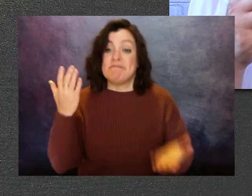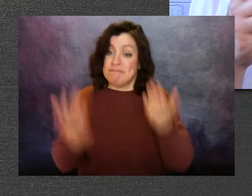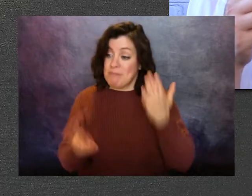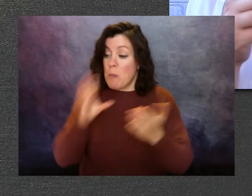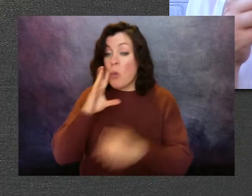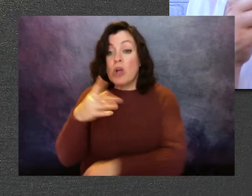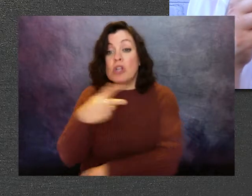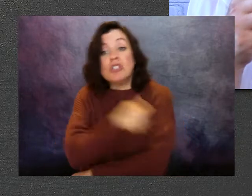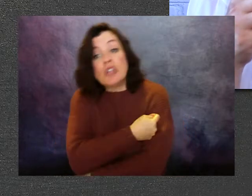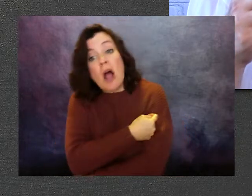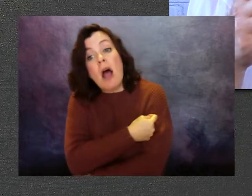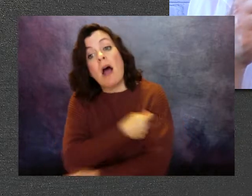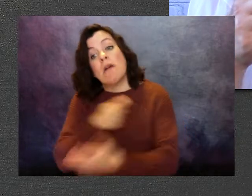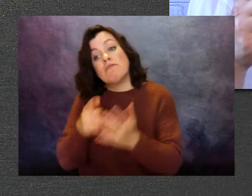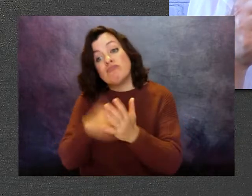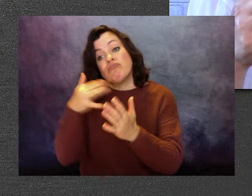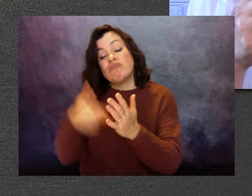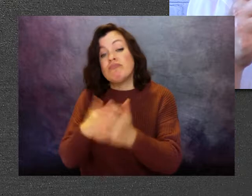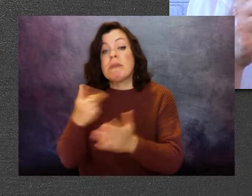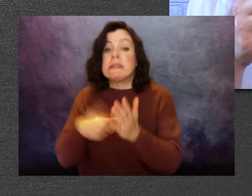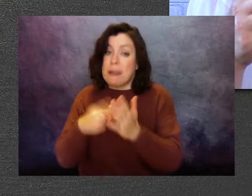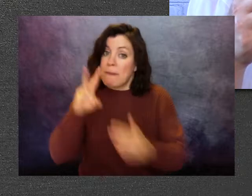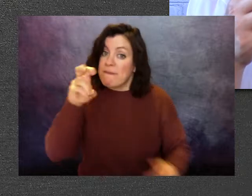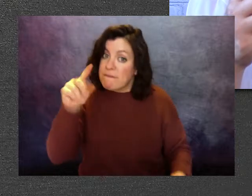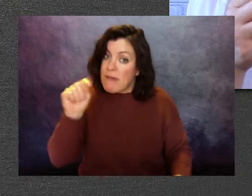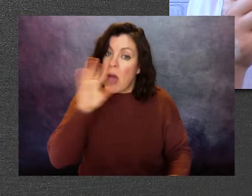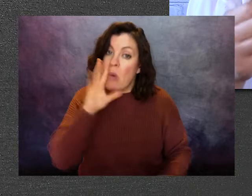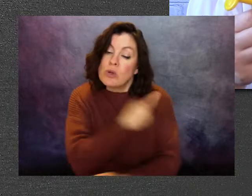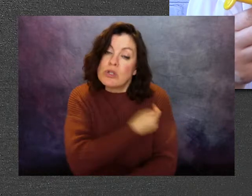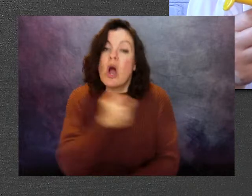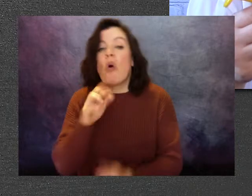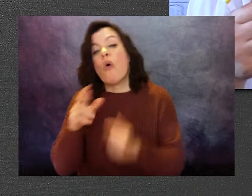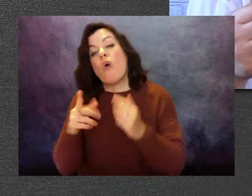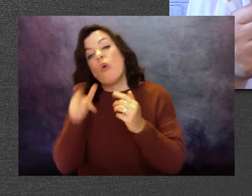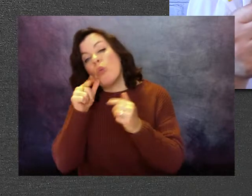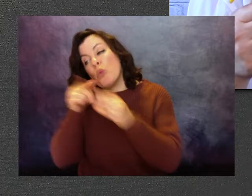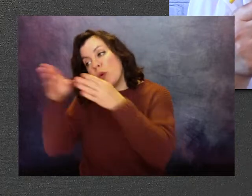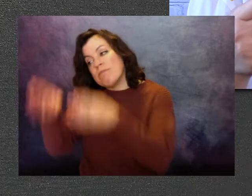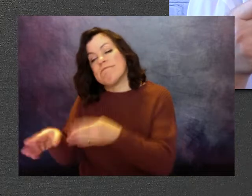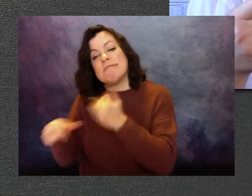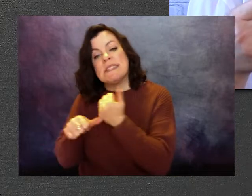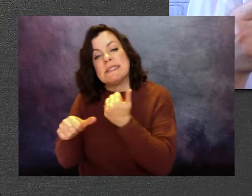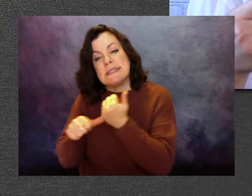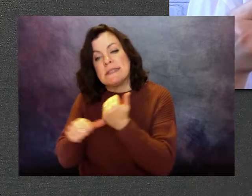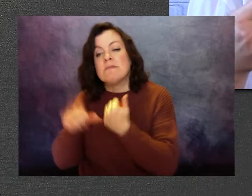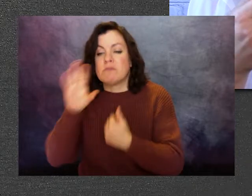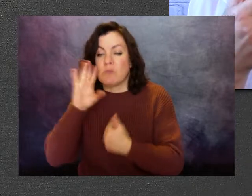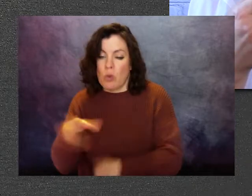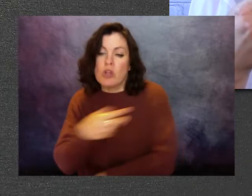Or sometimes the assistant might even do this. And it doesn't really hurt the animal too much.